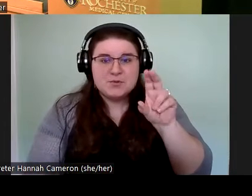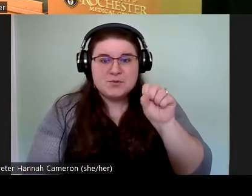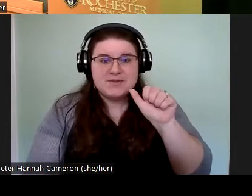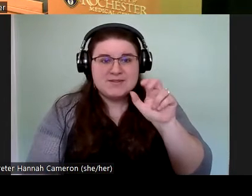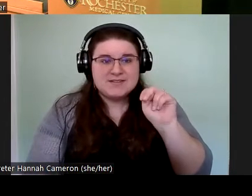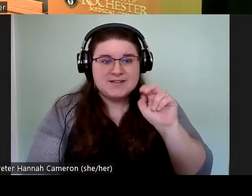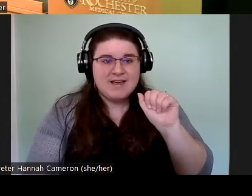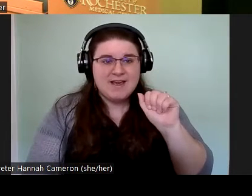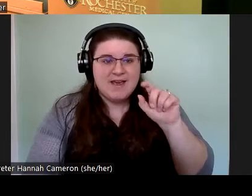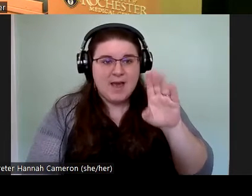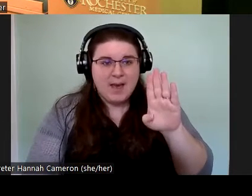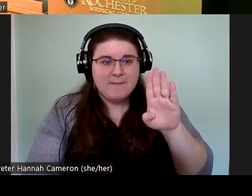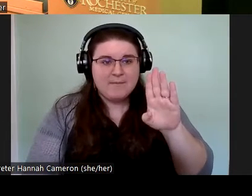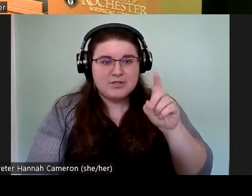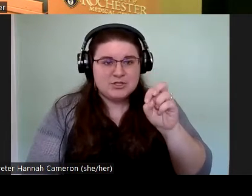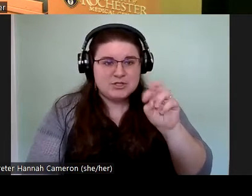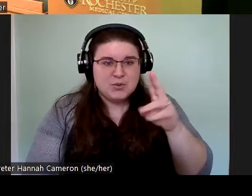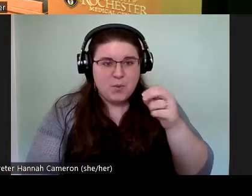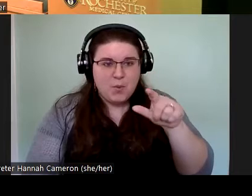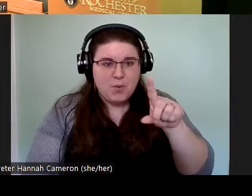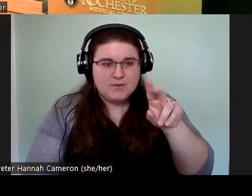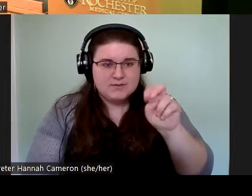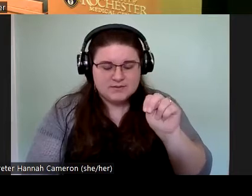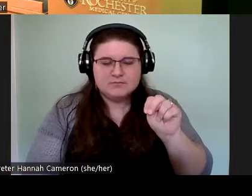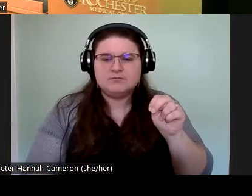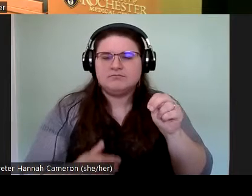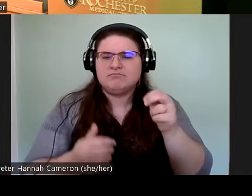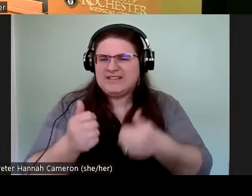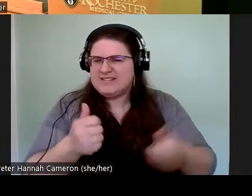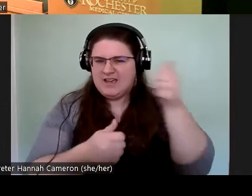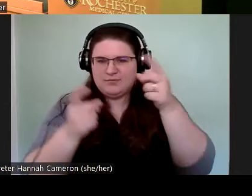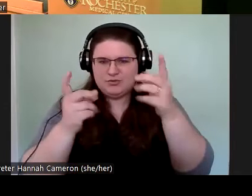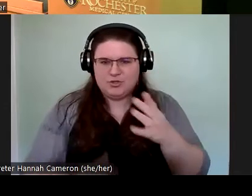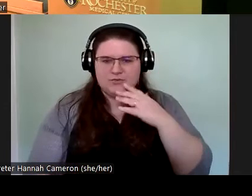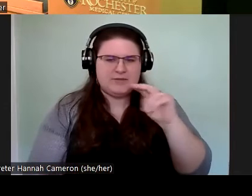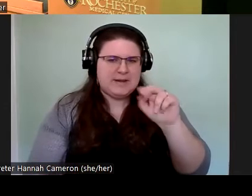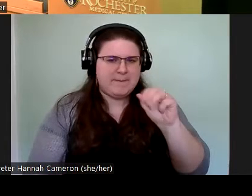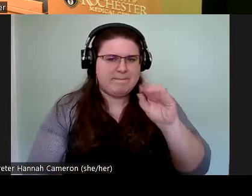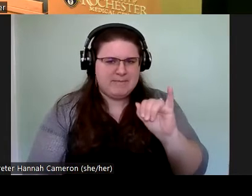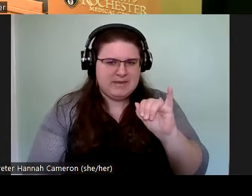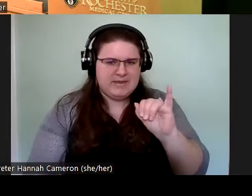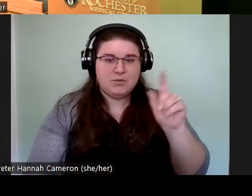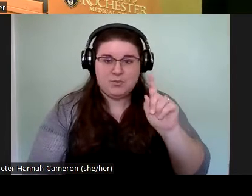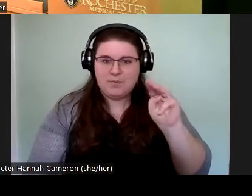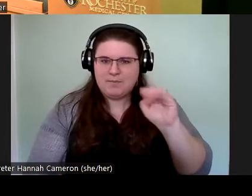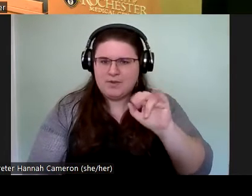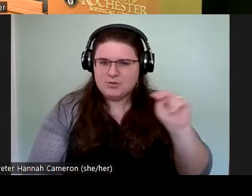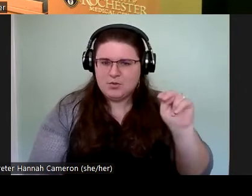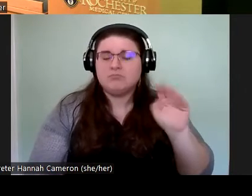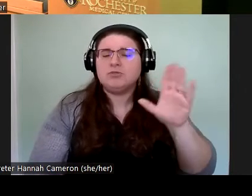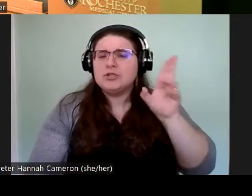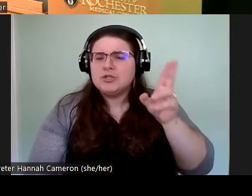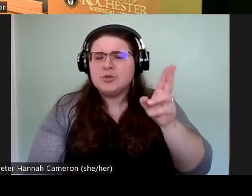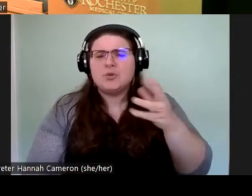director of Nami Minnesota Miss abder Holden has a long and very distinguished history of leadership